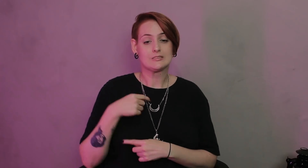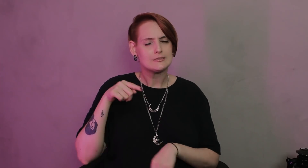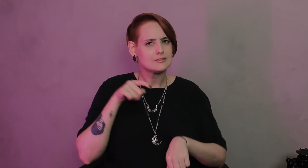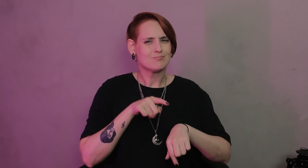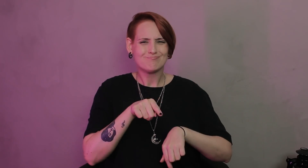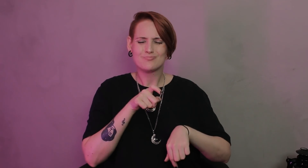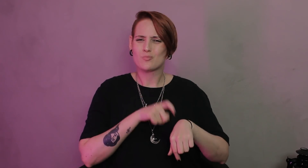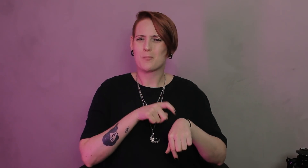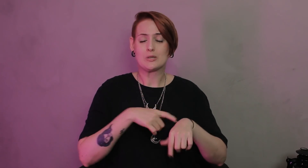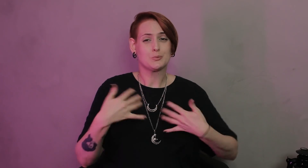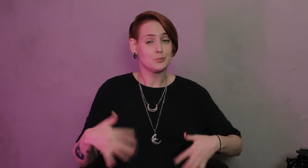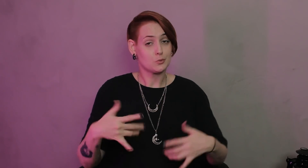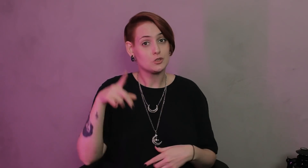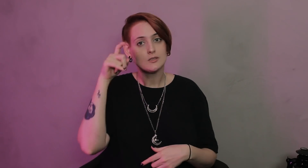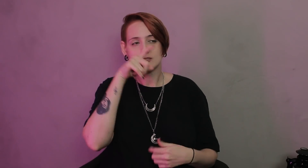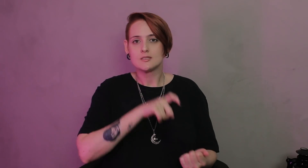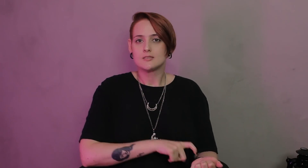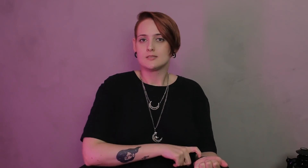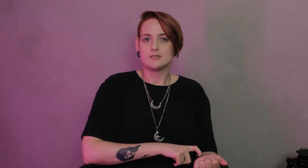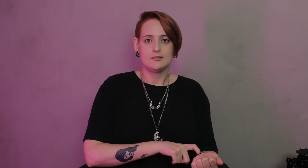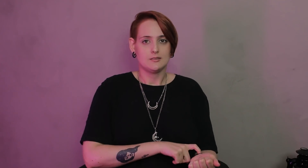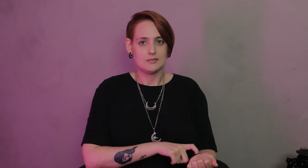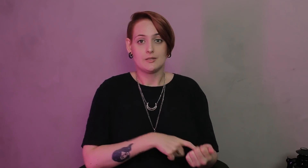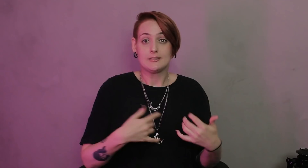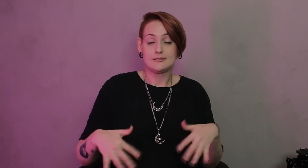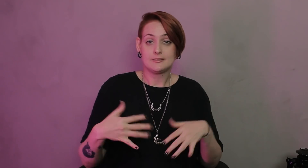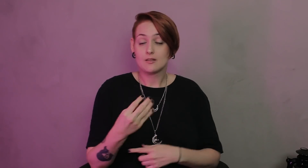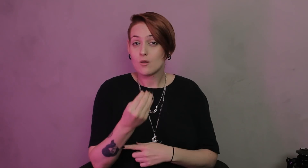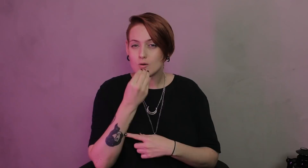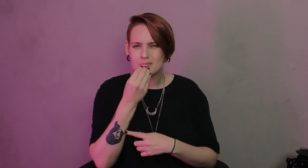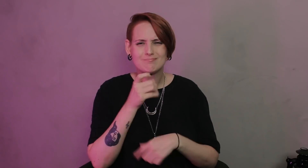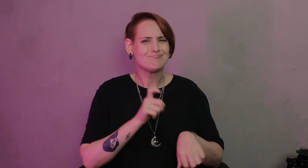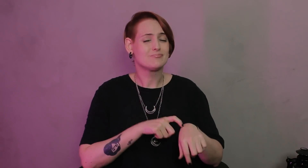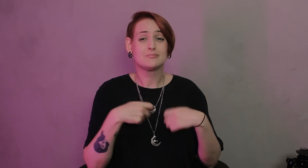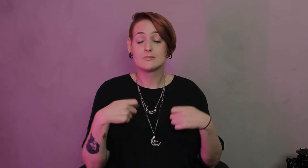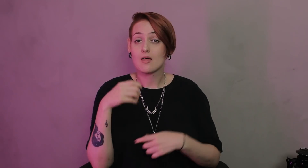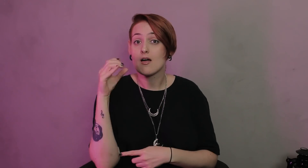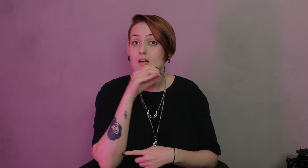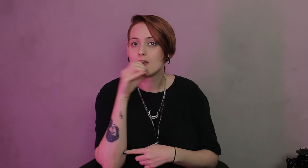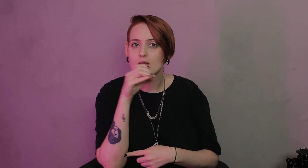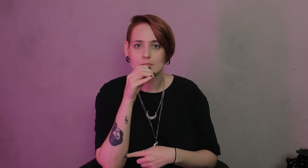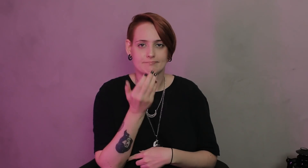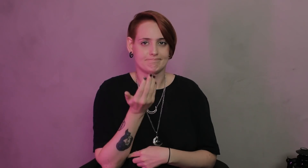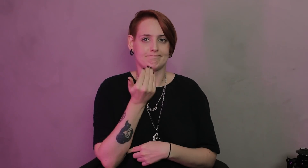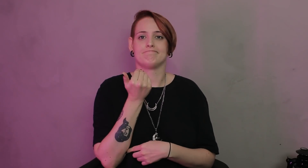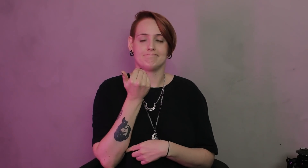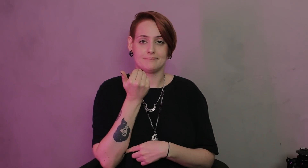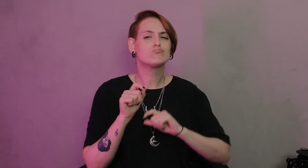He was tense at mealtimes, having a short duration only to nourish